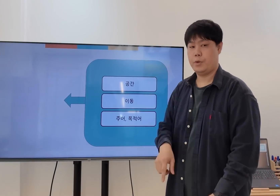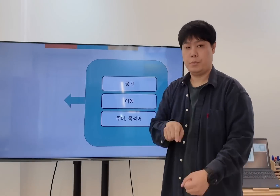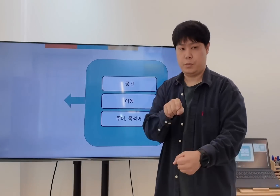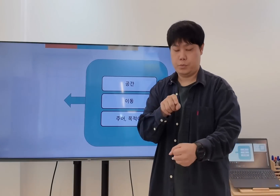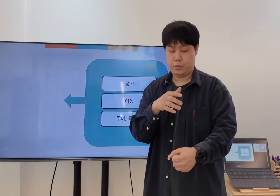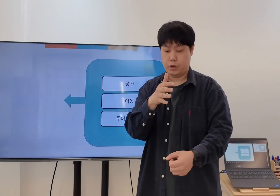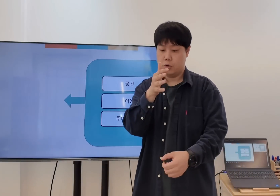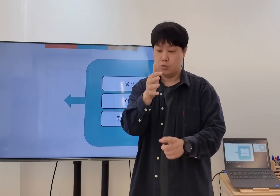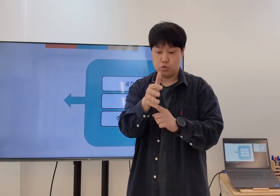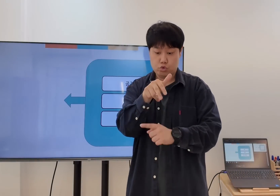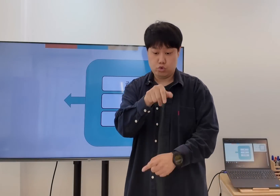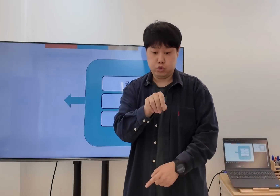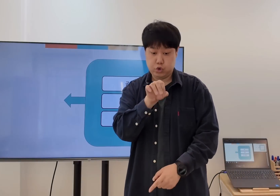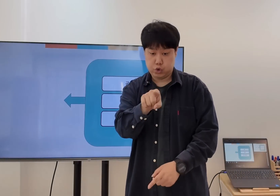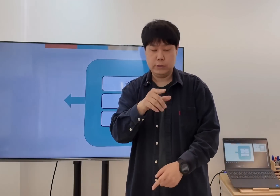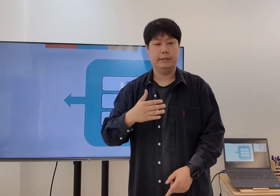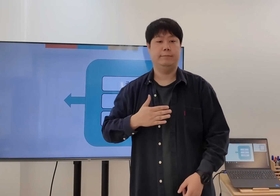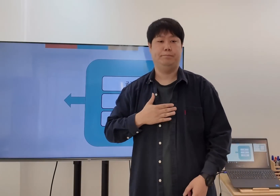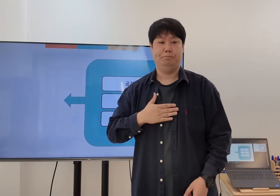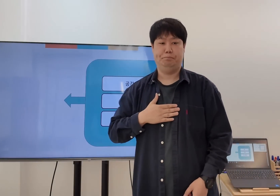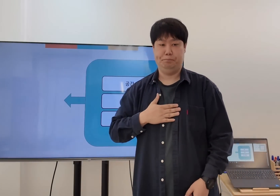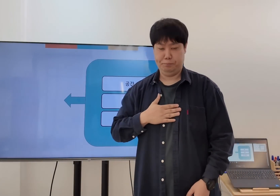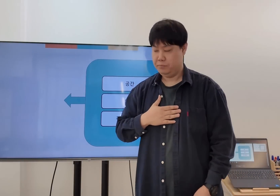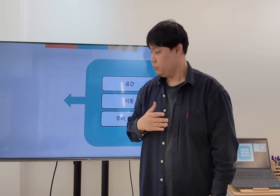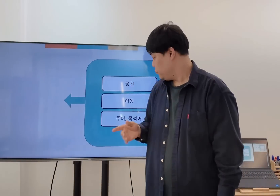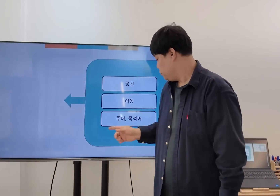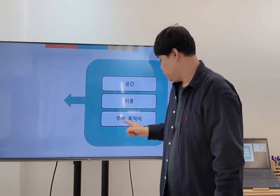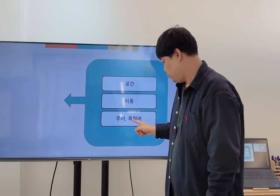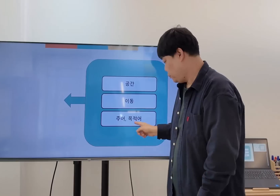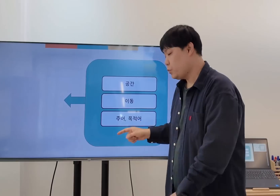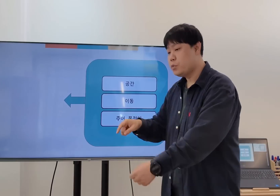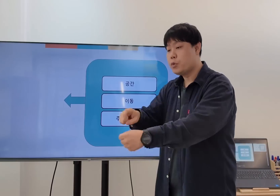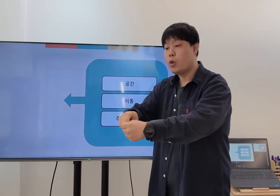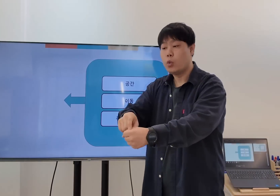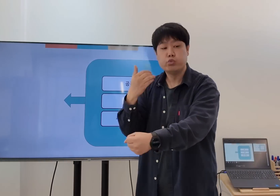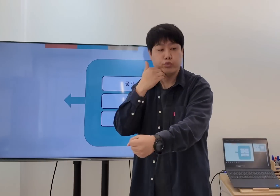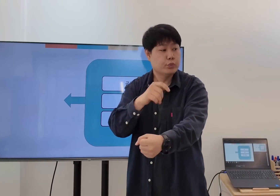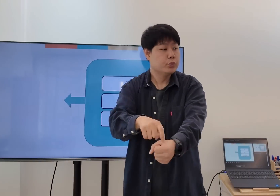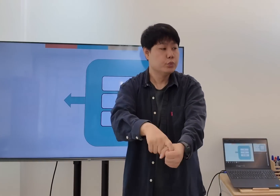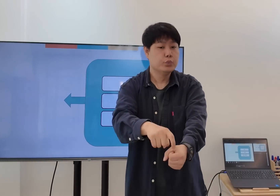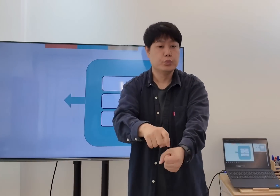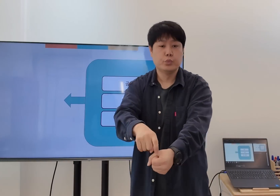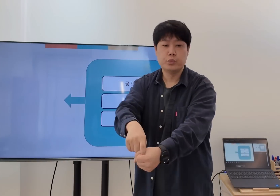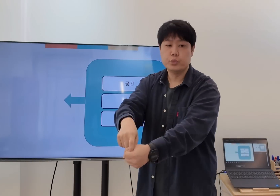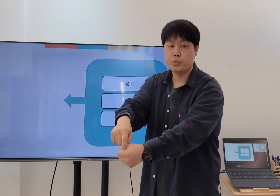Subject, I am. What is the purpose? Who is it?